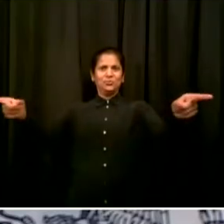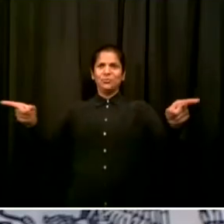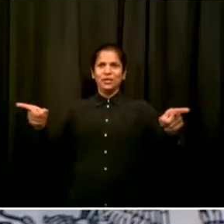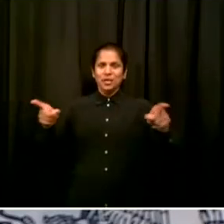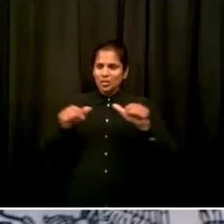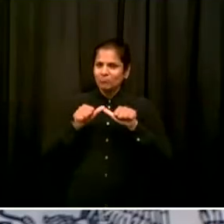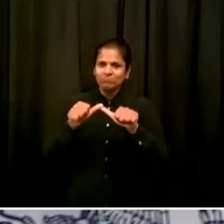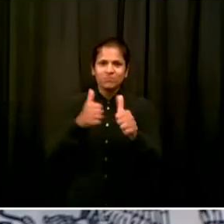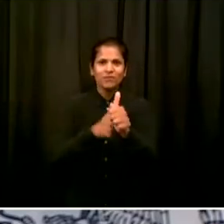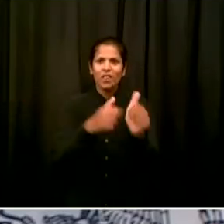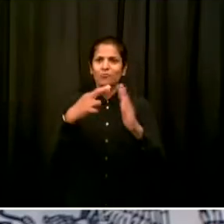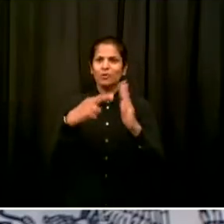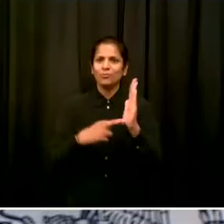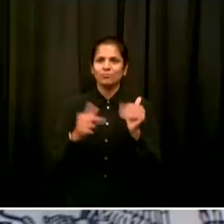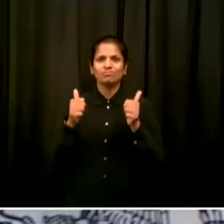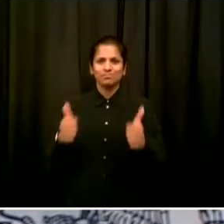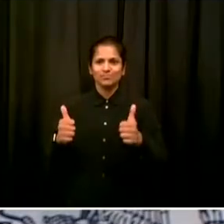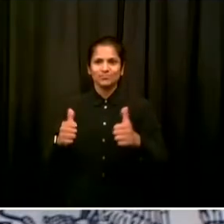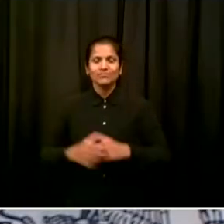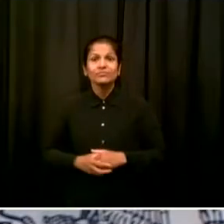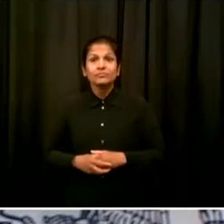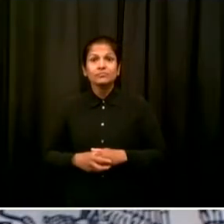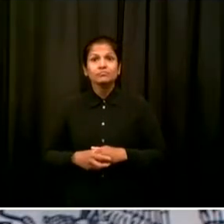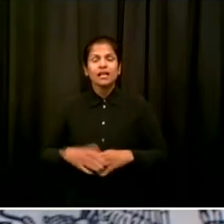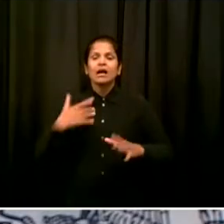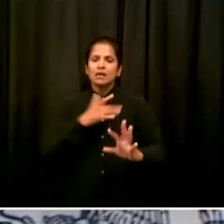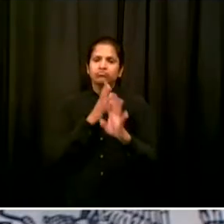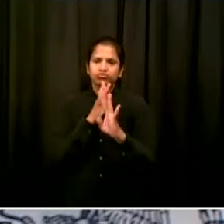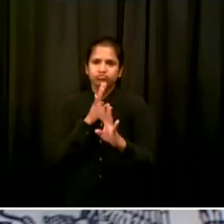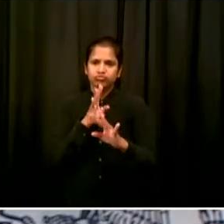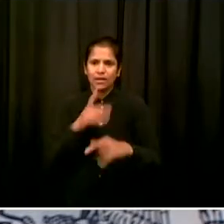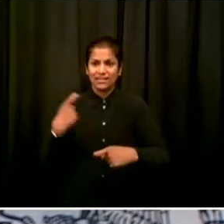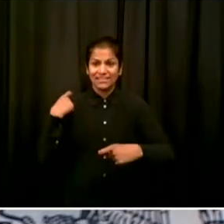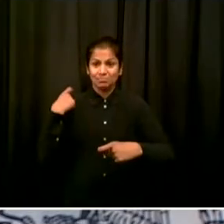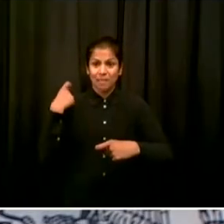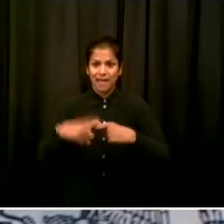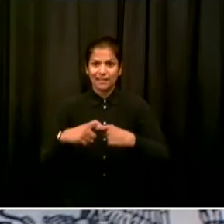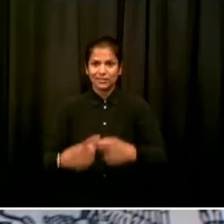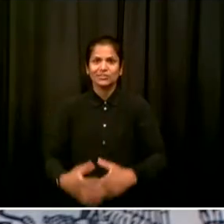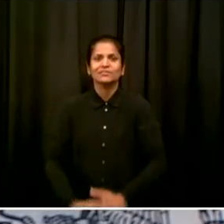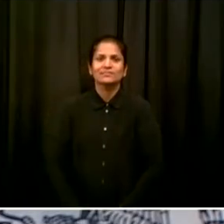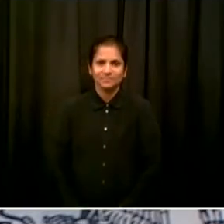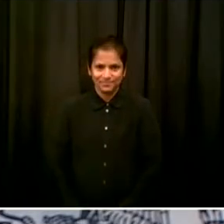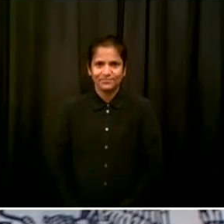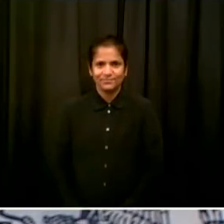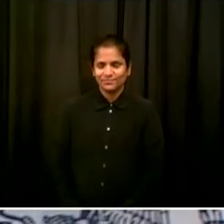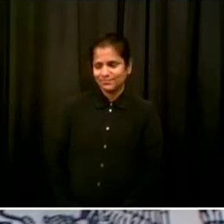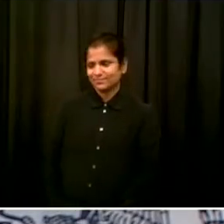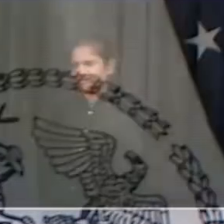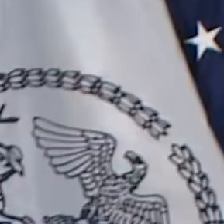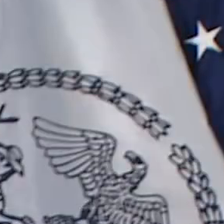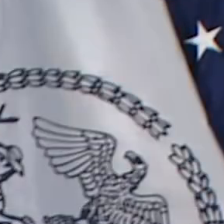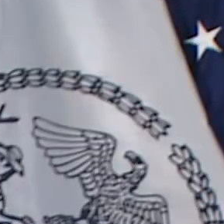TODAY, TODAY LOWEST WE HAVE SEEN, 1%. THAT IS FANTASTIC AND THAT IS BECAUSE OF YOUR HARD WORK. KEEP GOING.